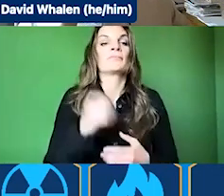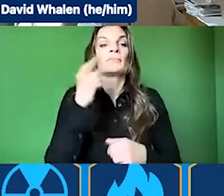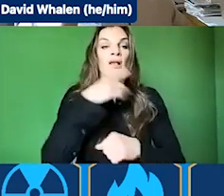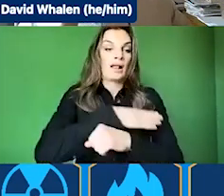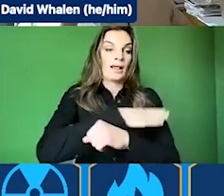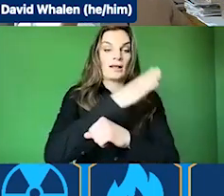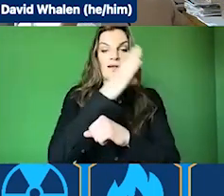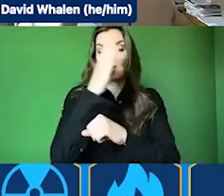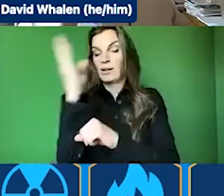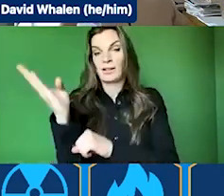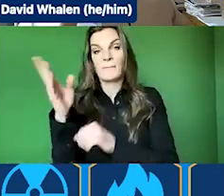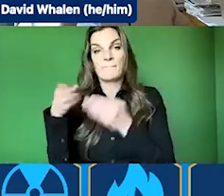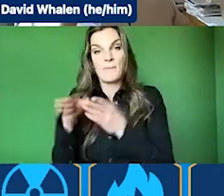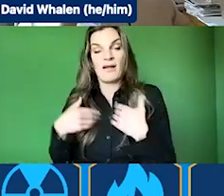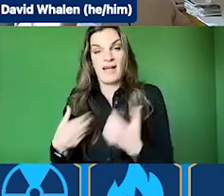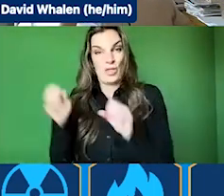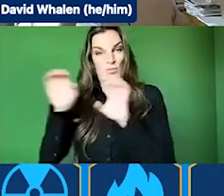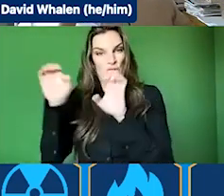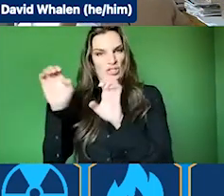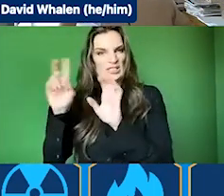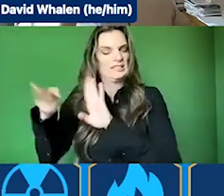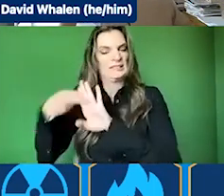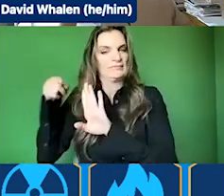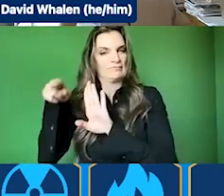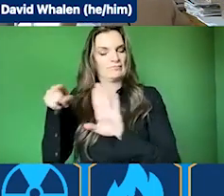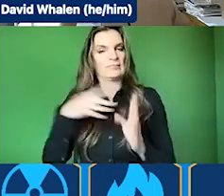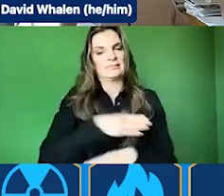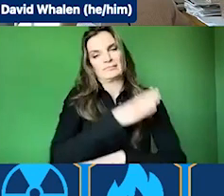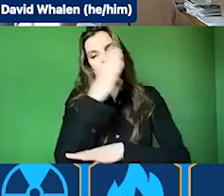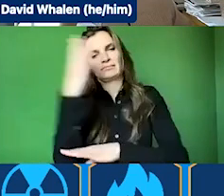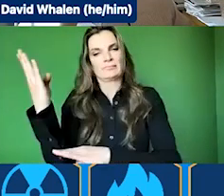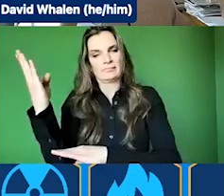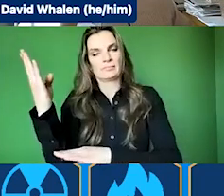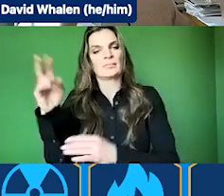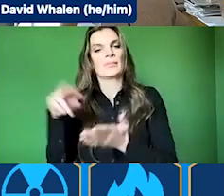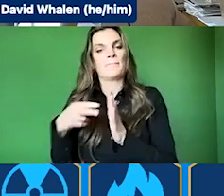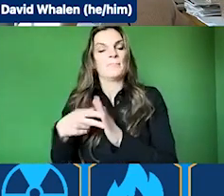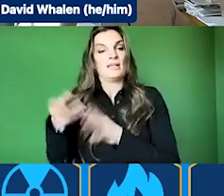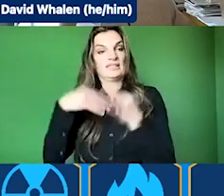emergencies you have the shift in to community centered decision making where the aim is